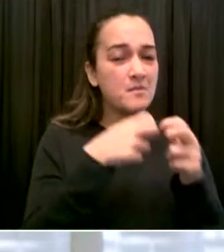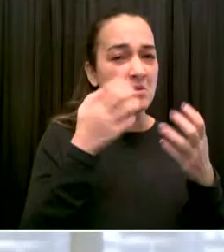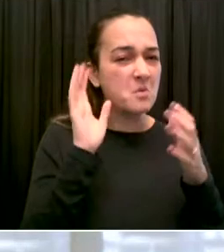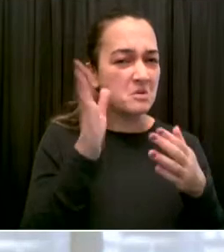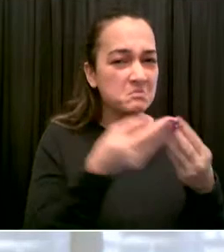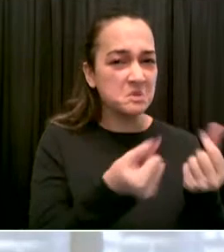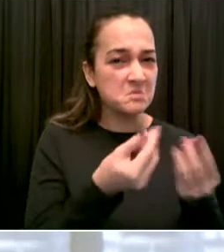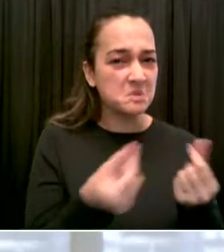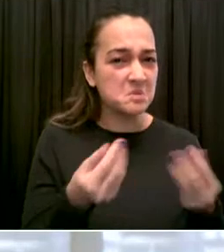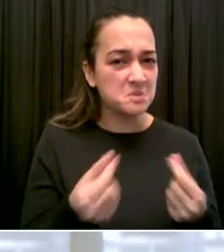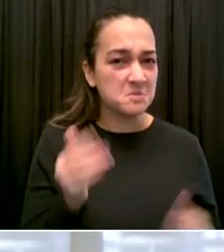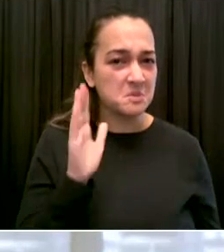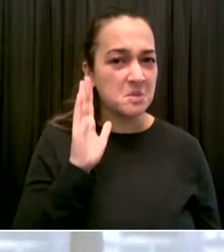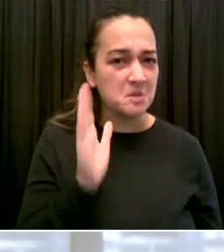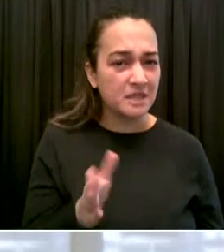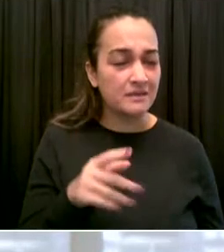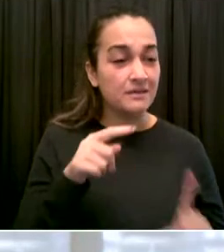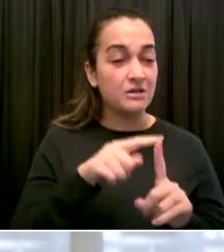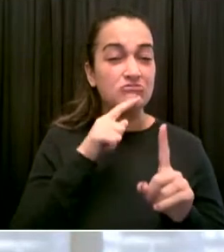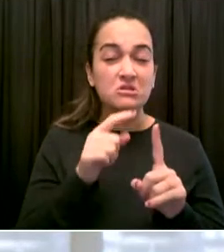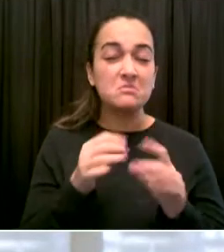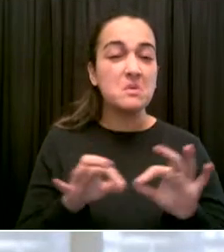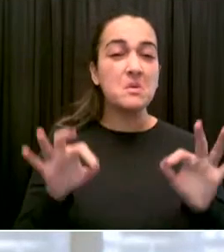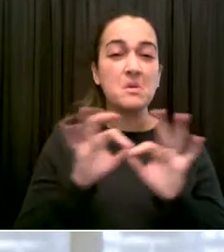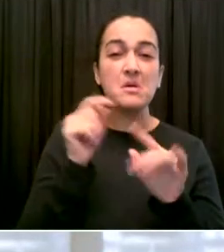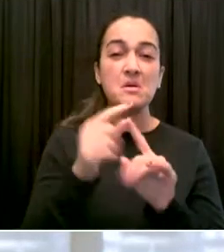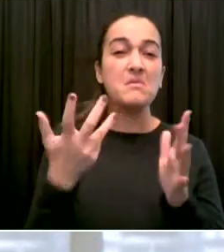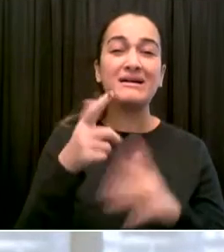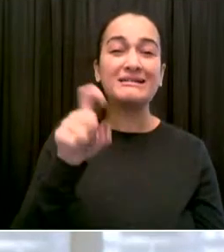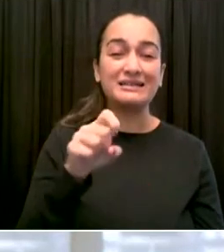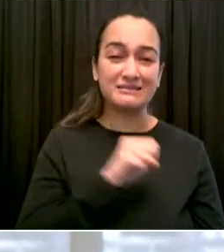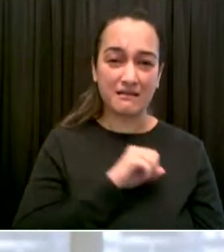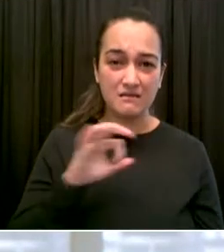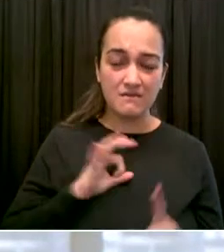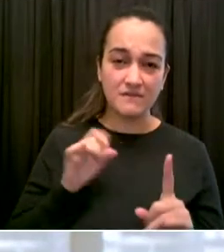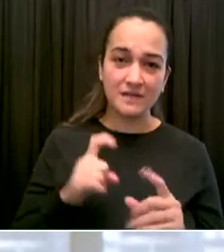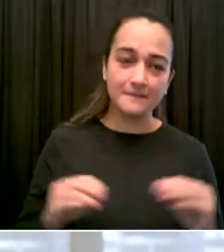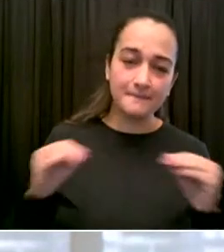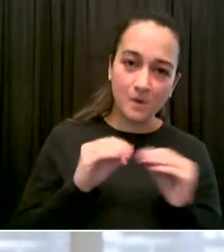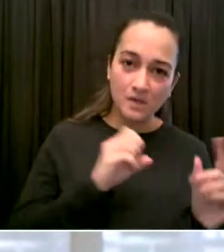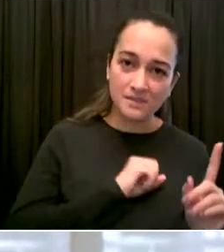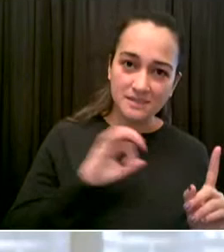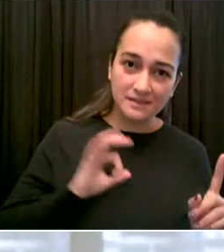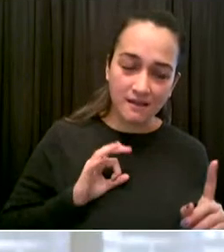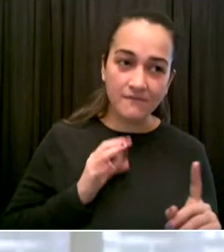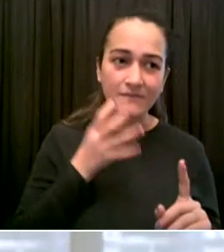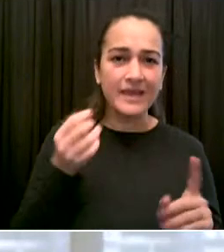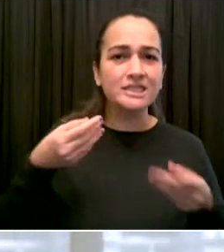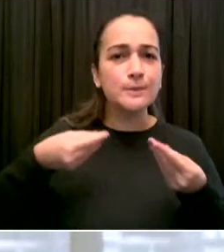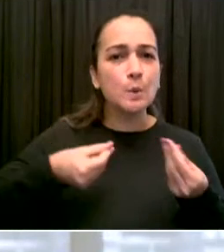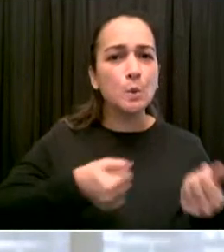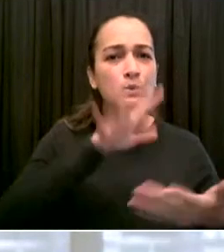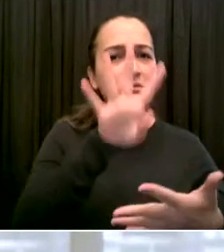WE DON'T WANT TRIPLES.